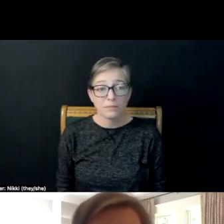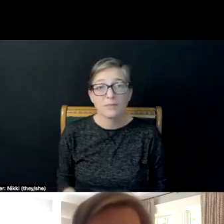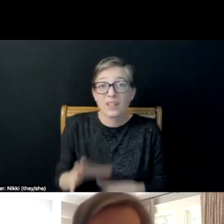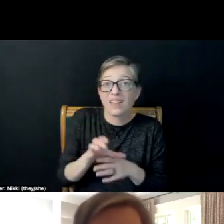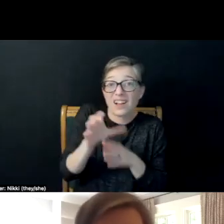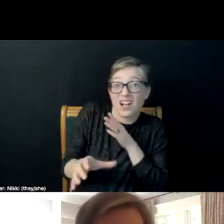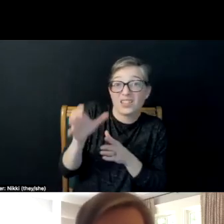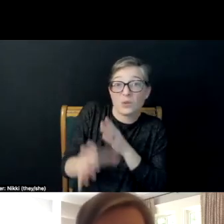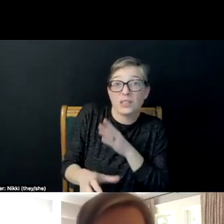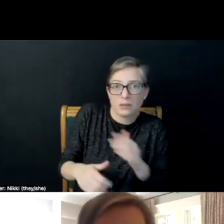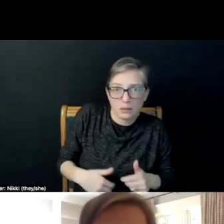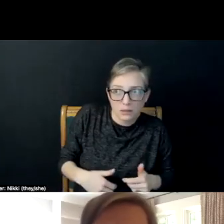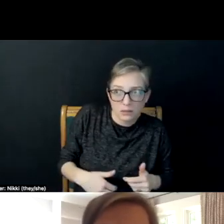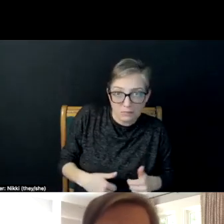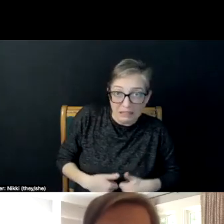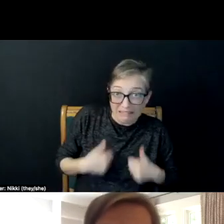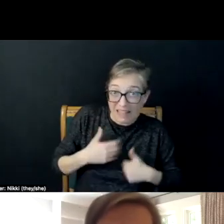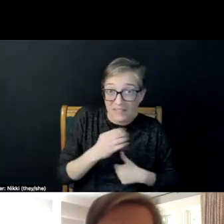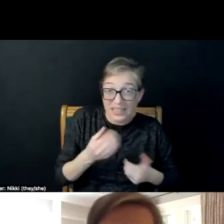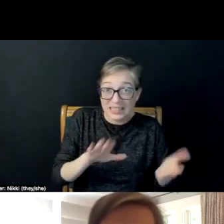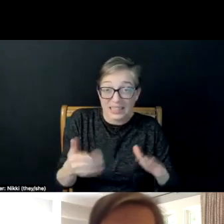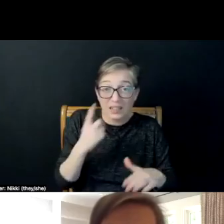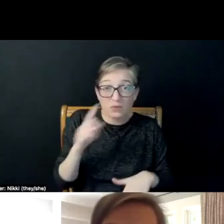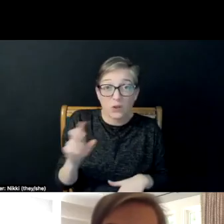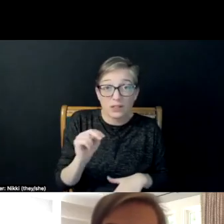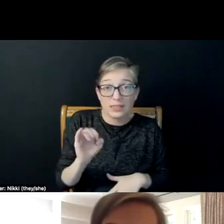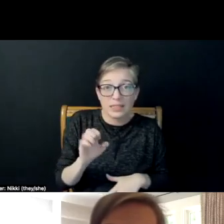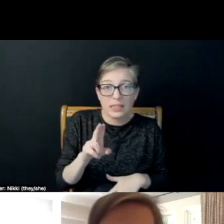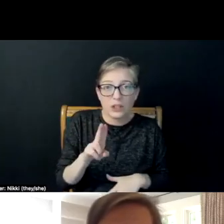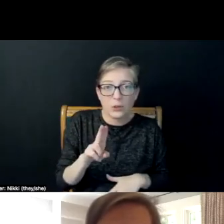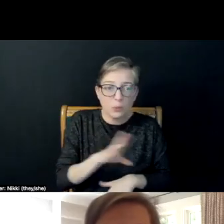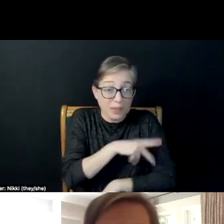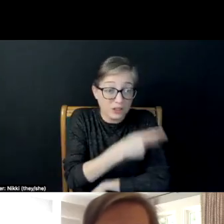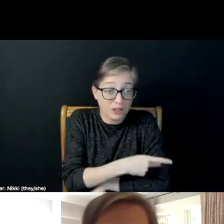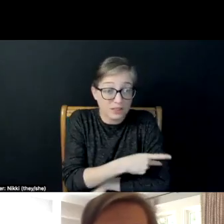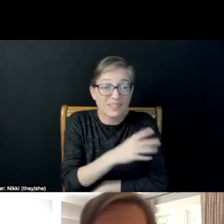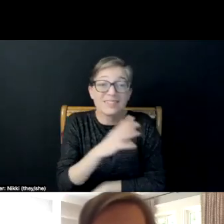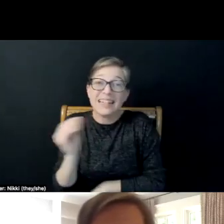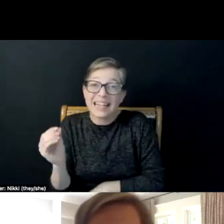our NICU patients, but family altering and further traumatizing for a disabled parent.